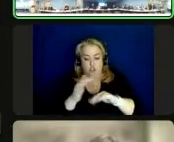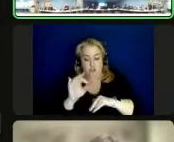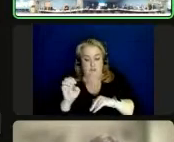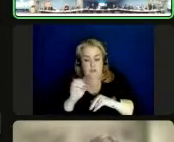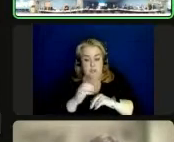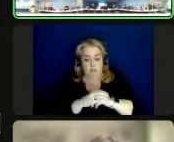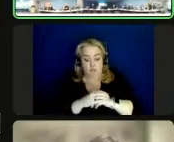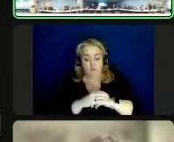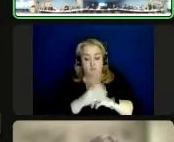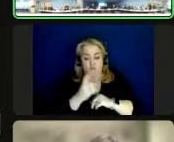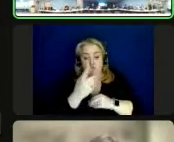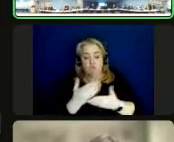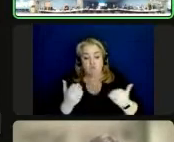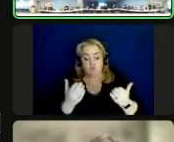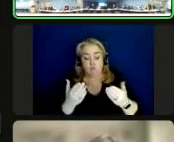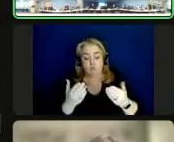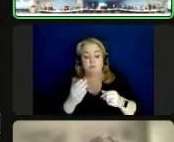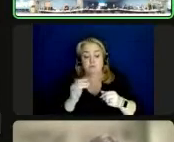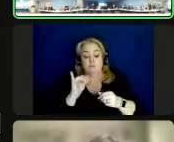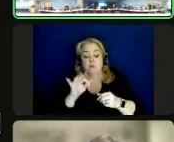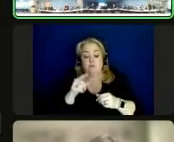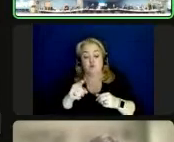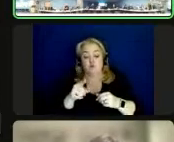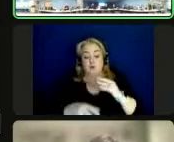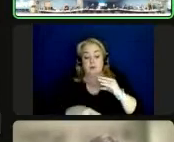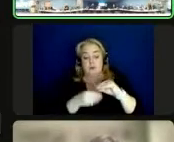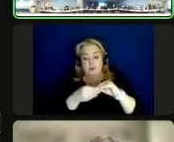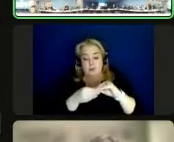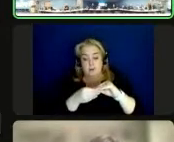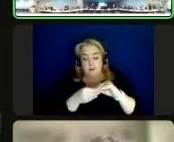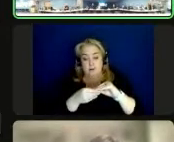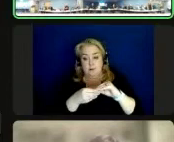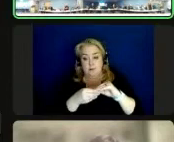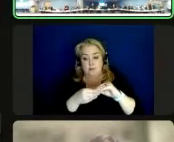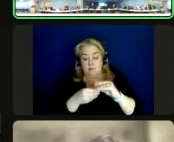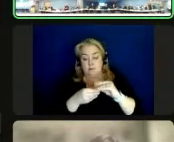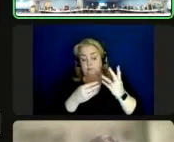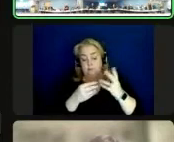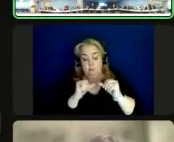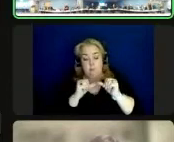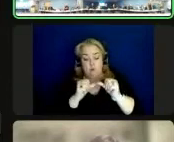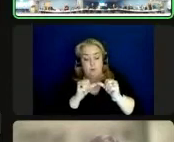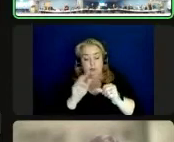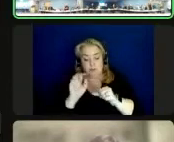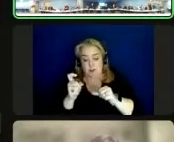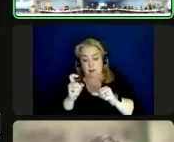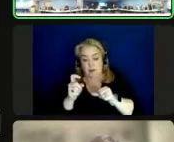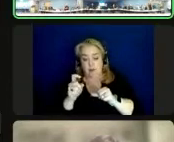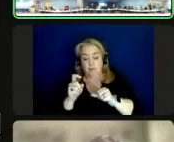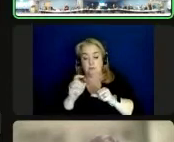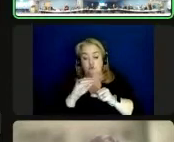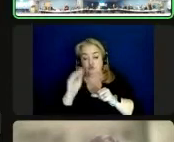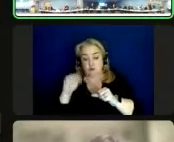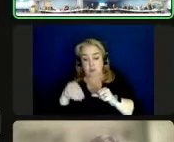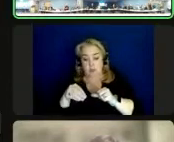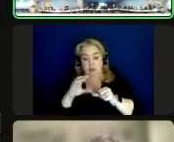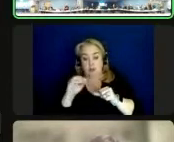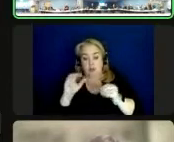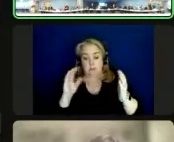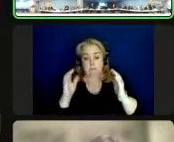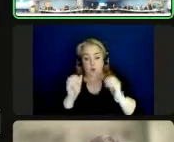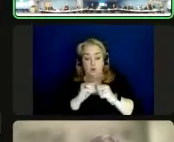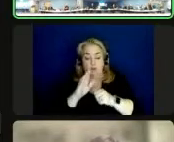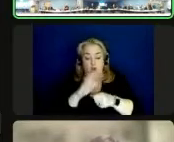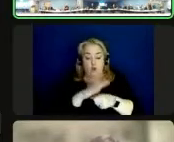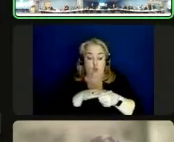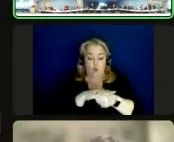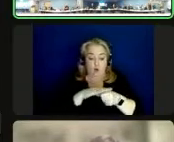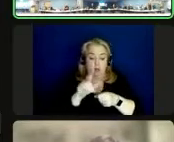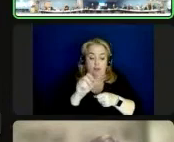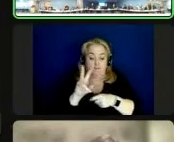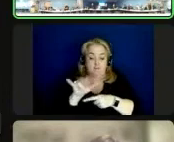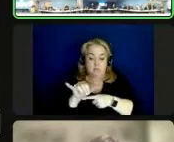BOAROR THENE THAT PAY FOR